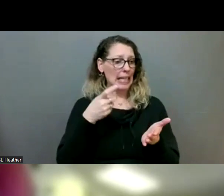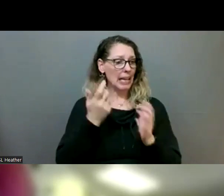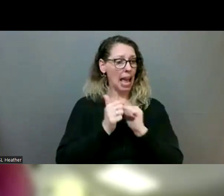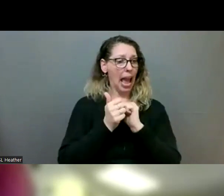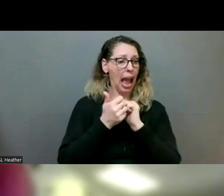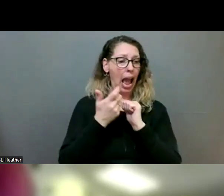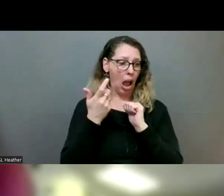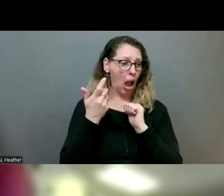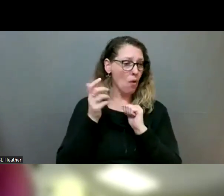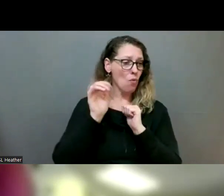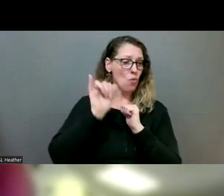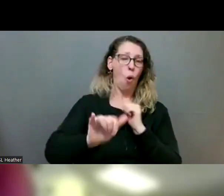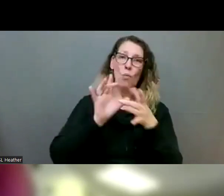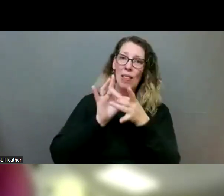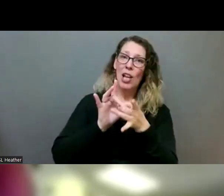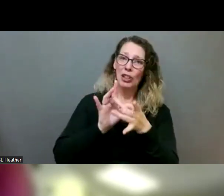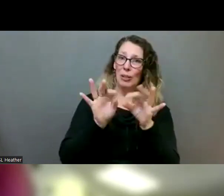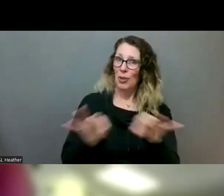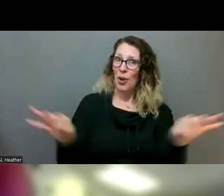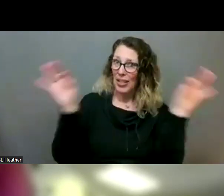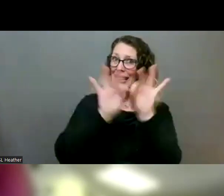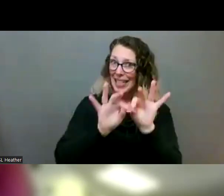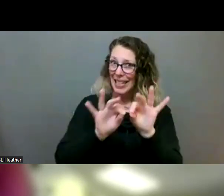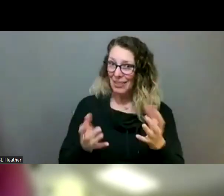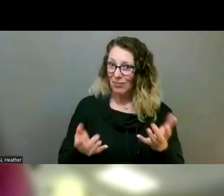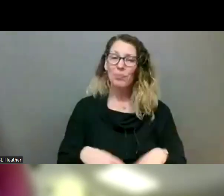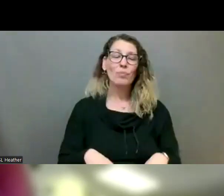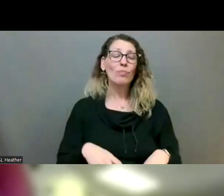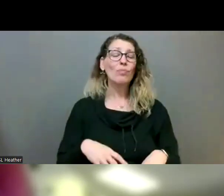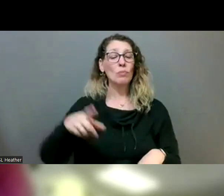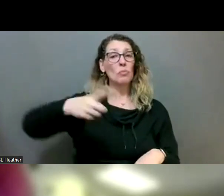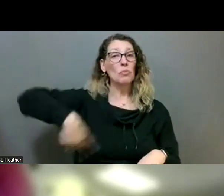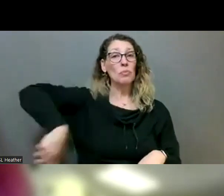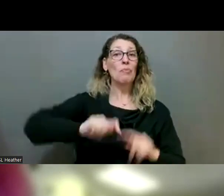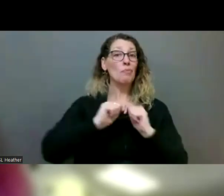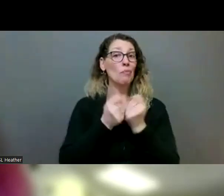know, those relationships are key. And so what our team decided to do was,